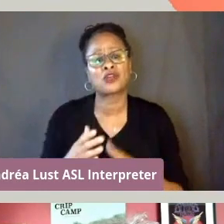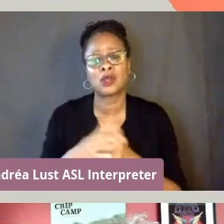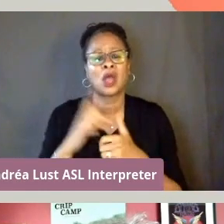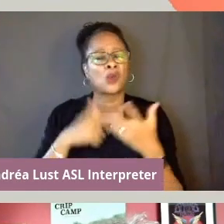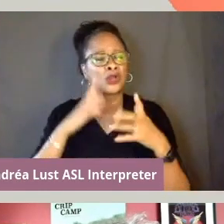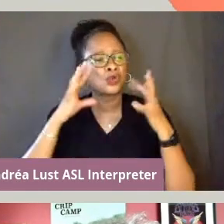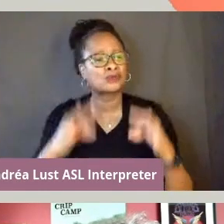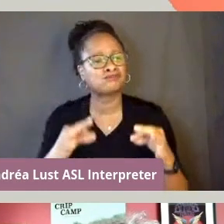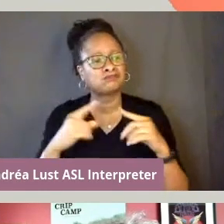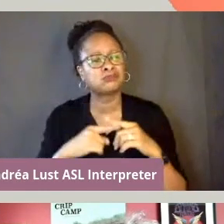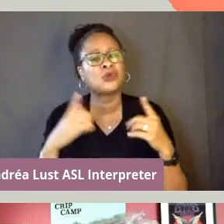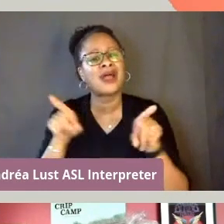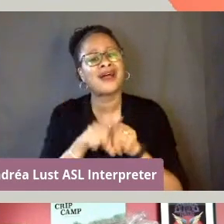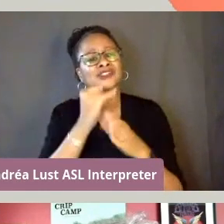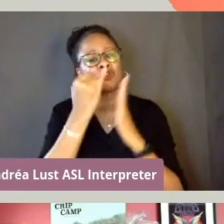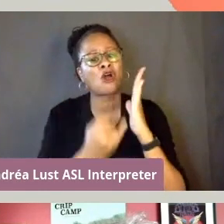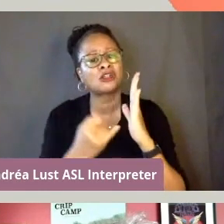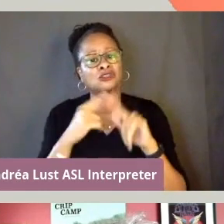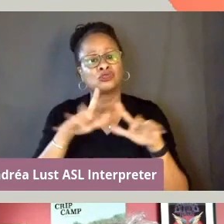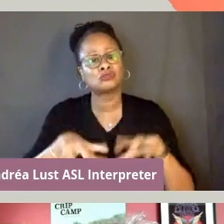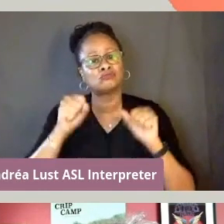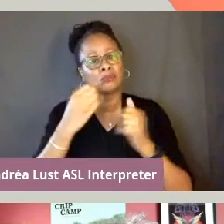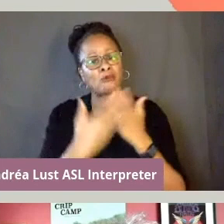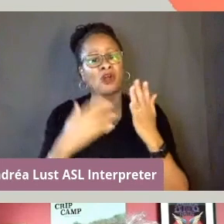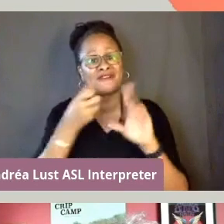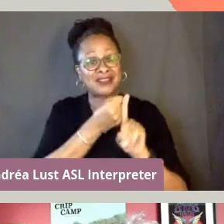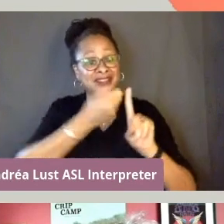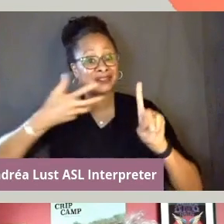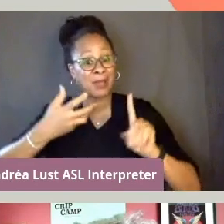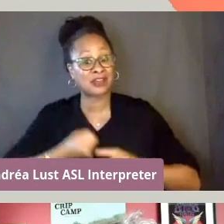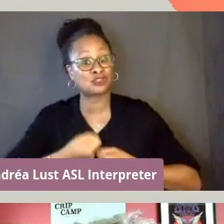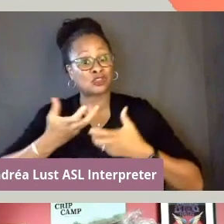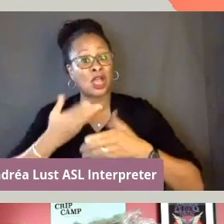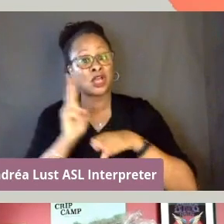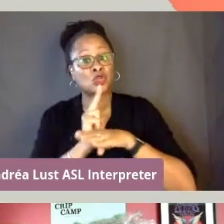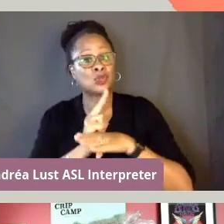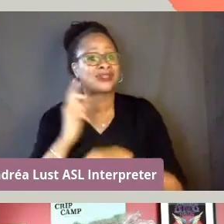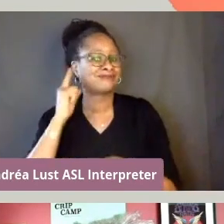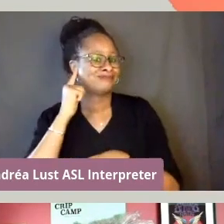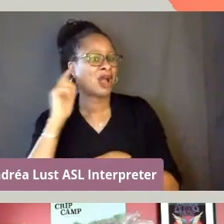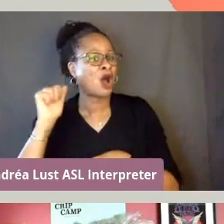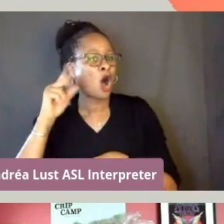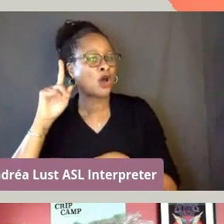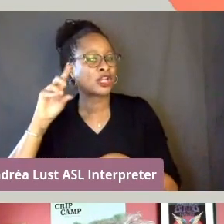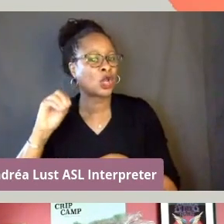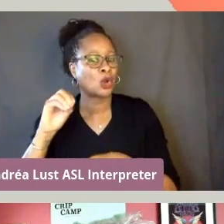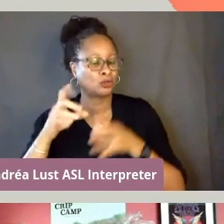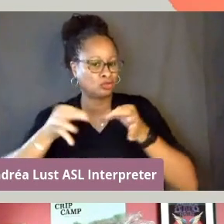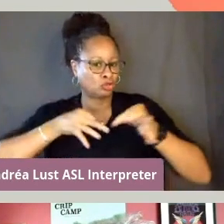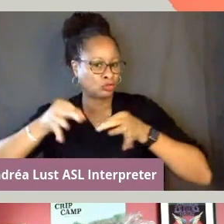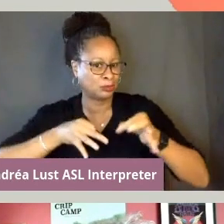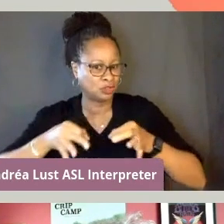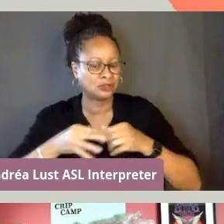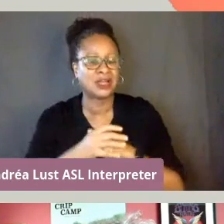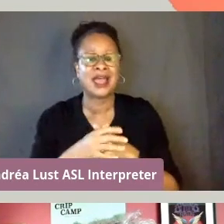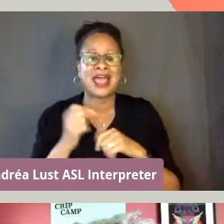to take part in this expanded expression in using audio description and other ways of expanding your reach of your audience?